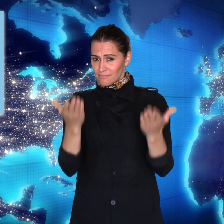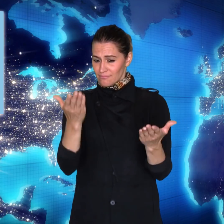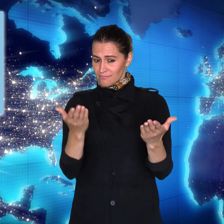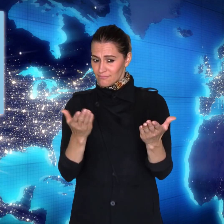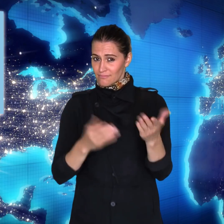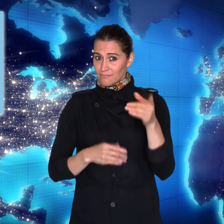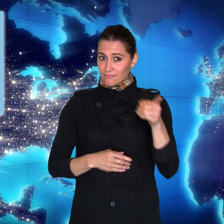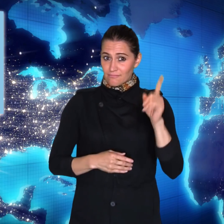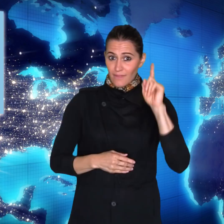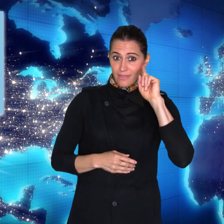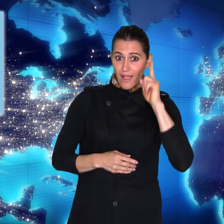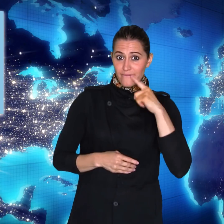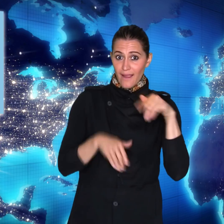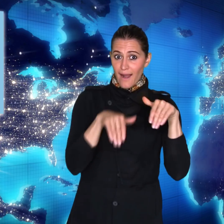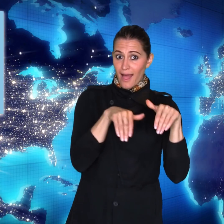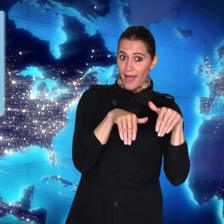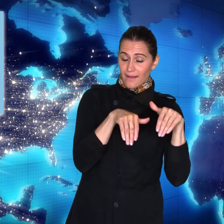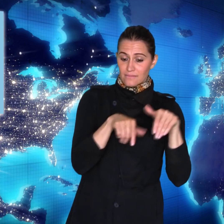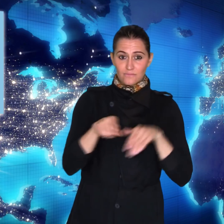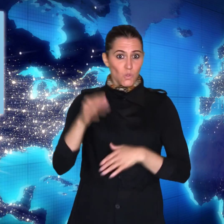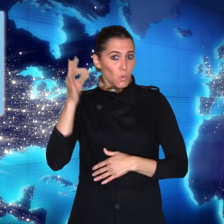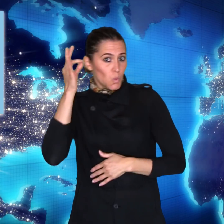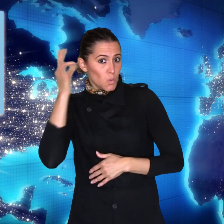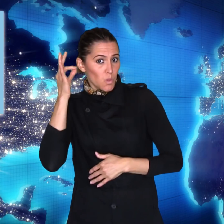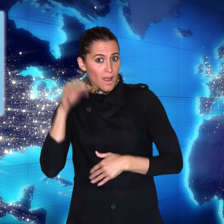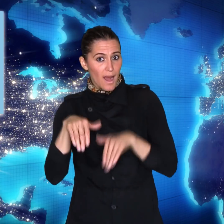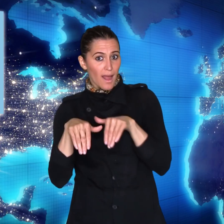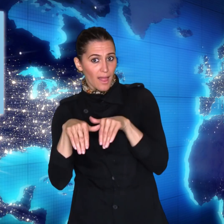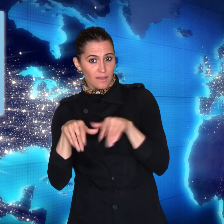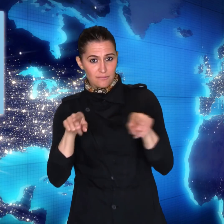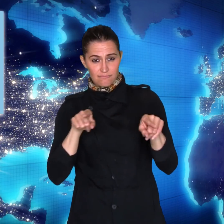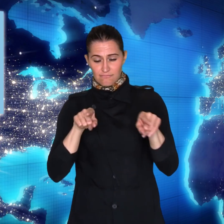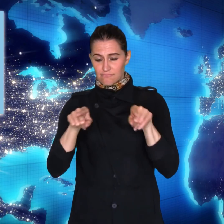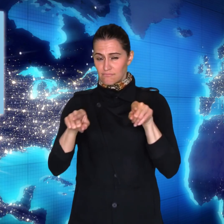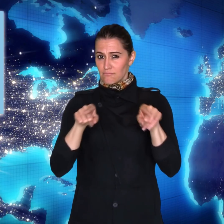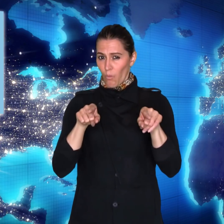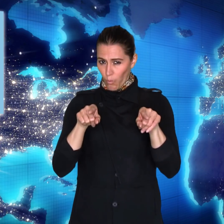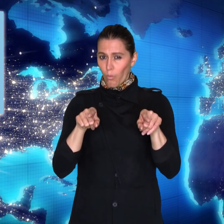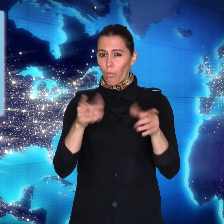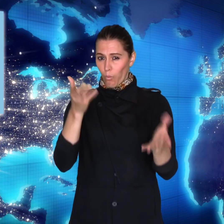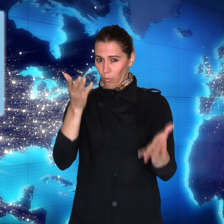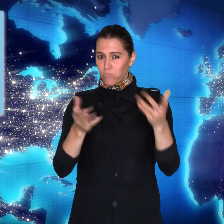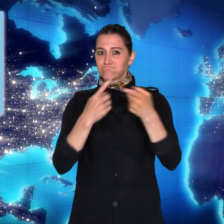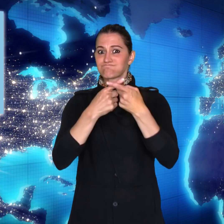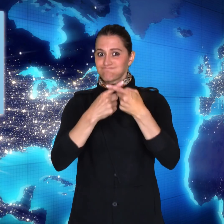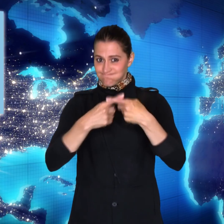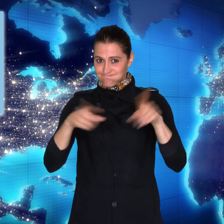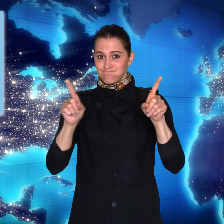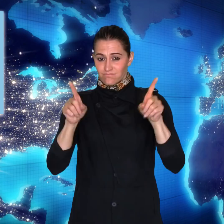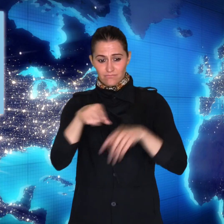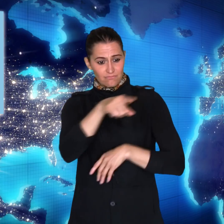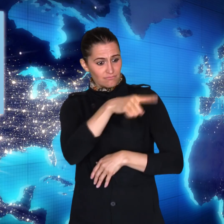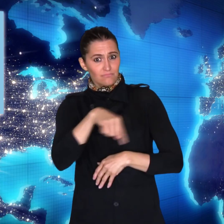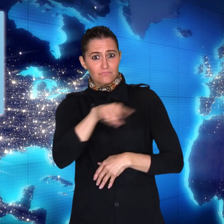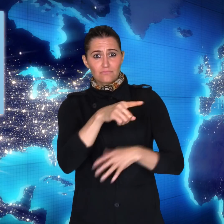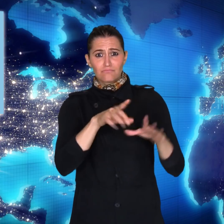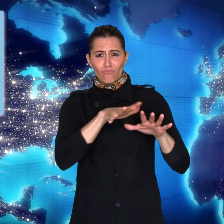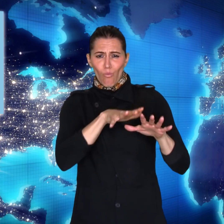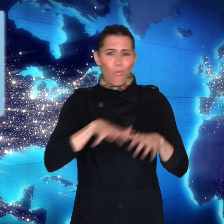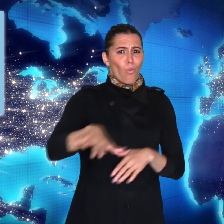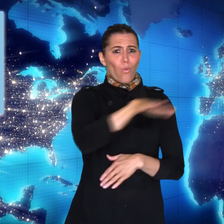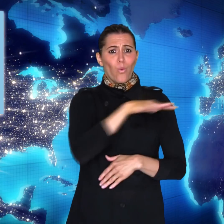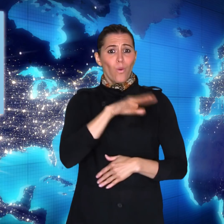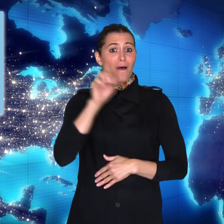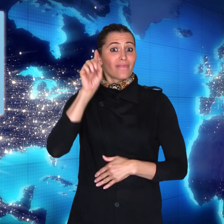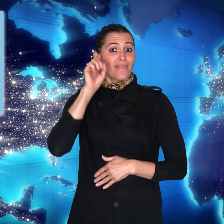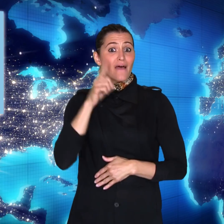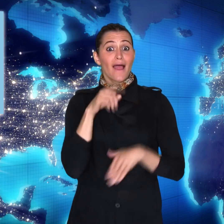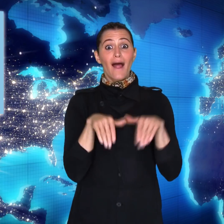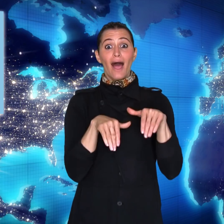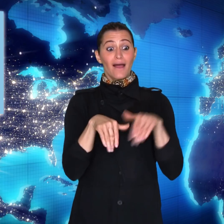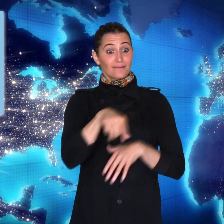learning to speak words.